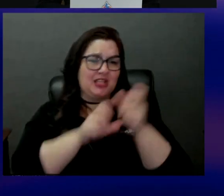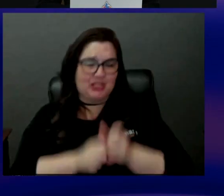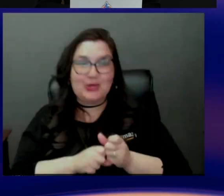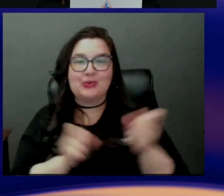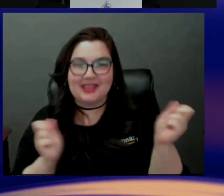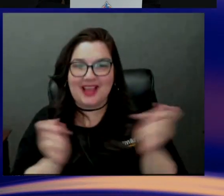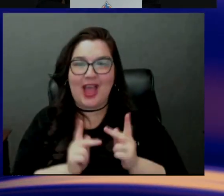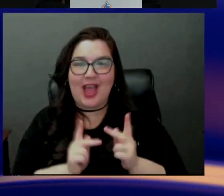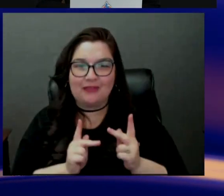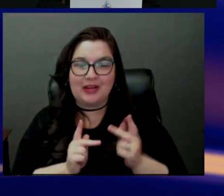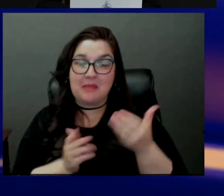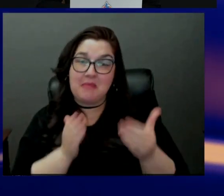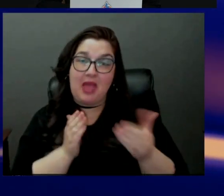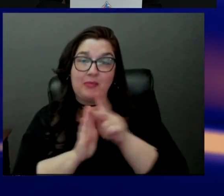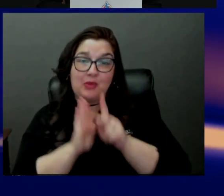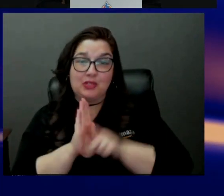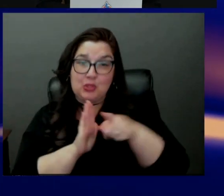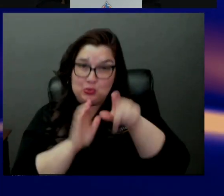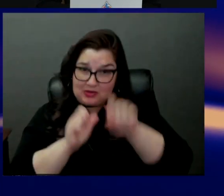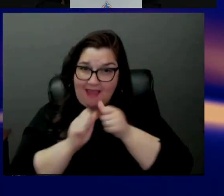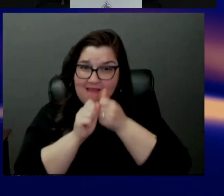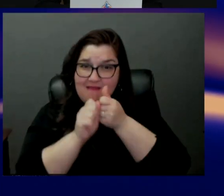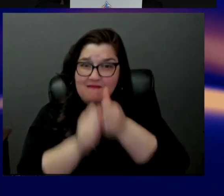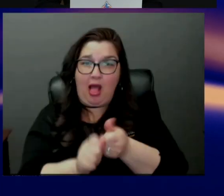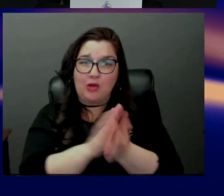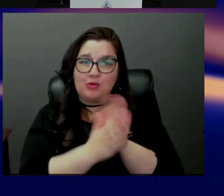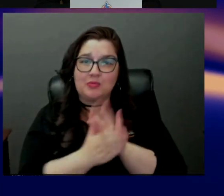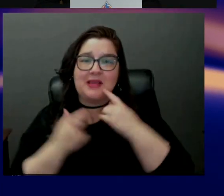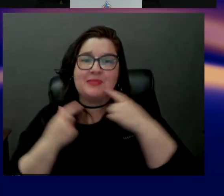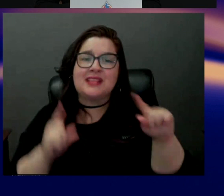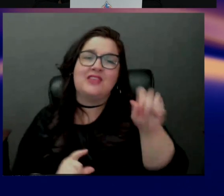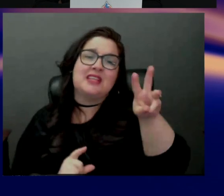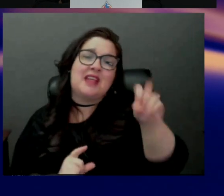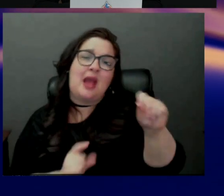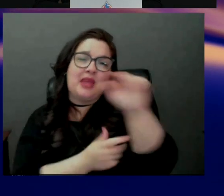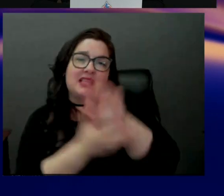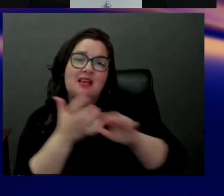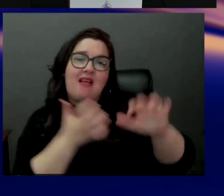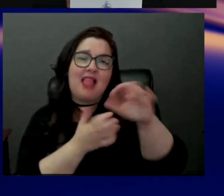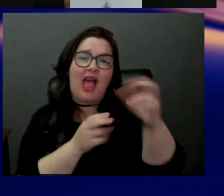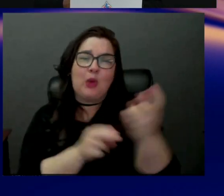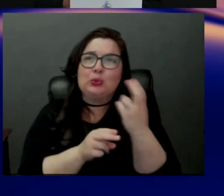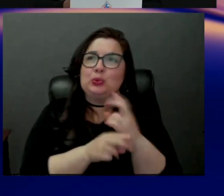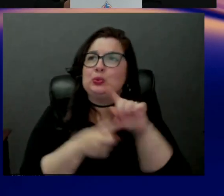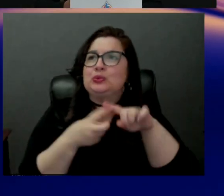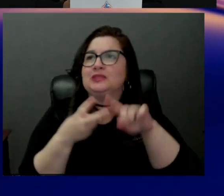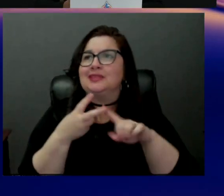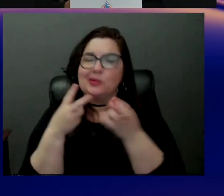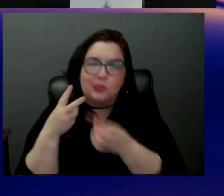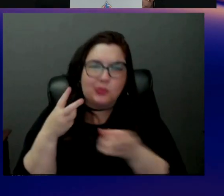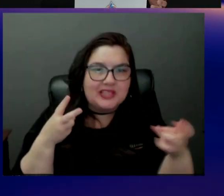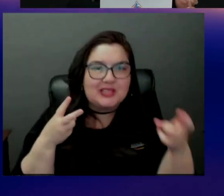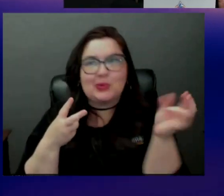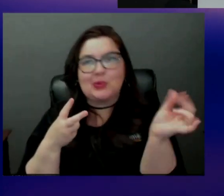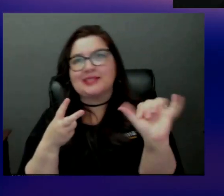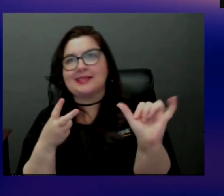to be successful in the AWS cloud, using resources like high availability,